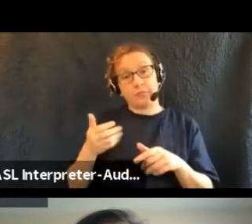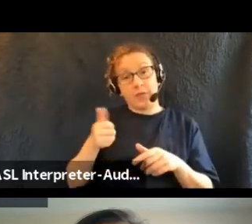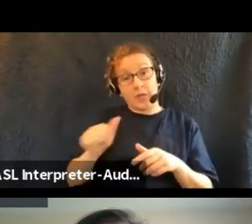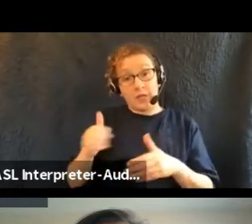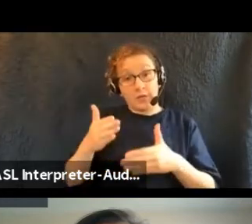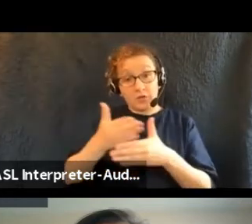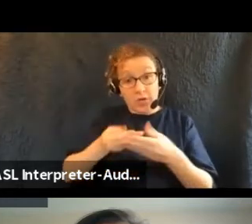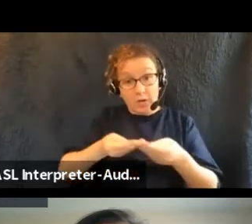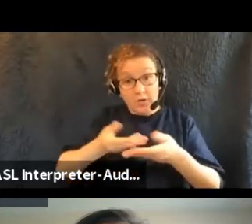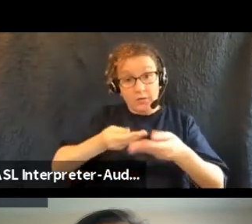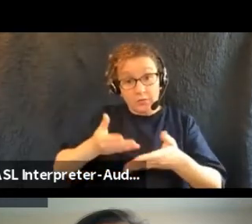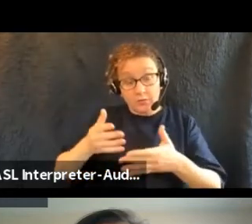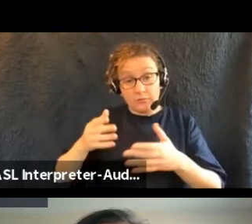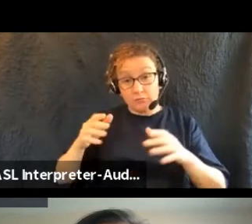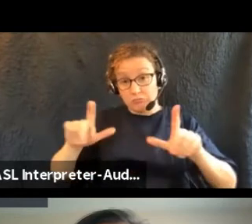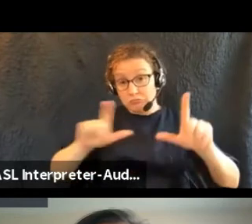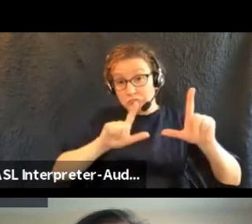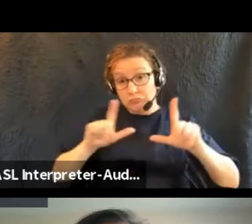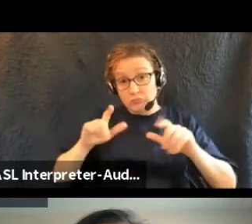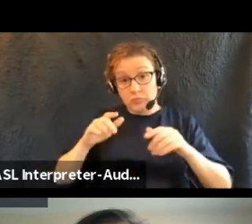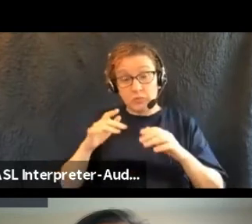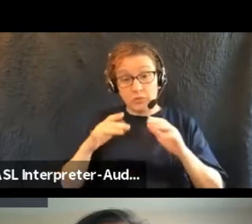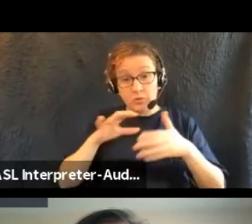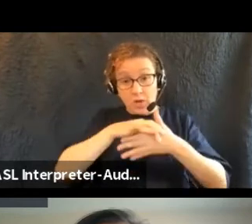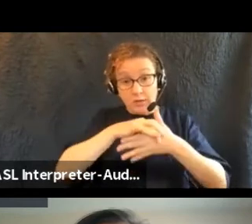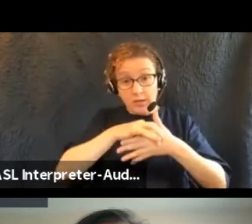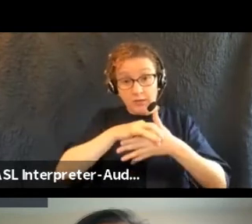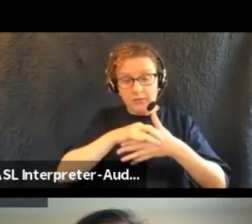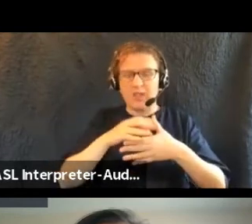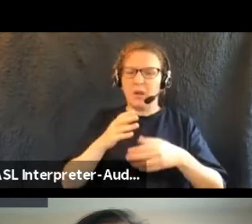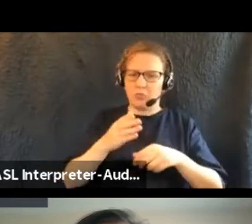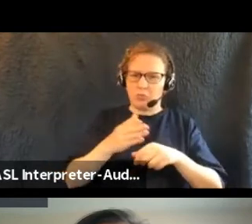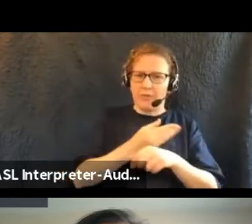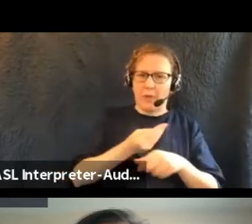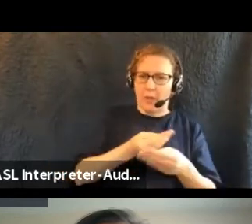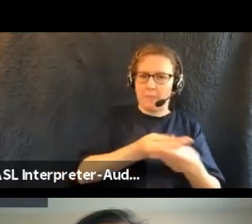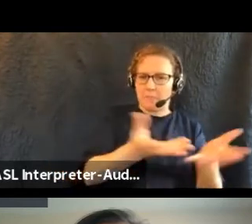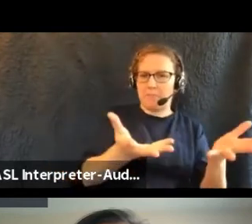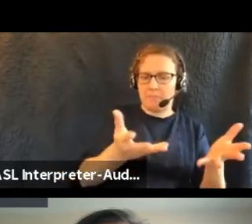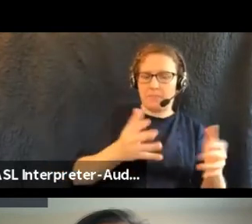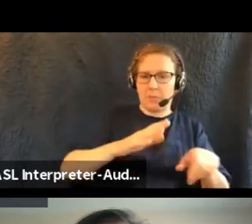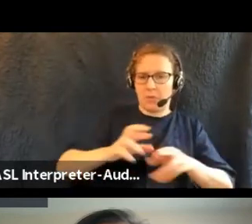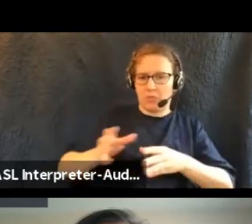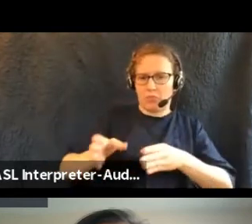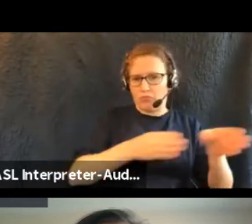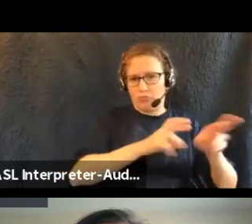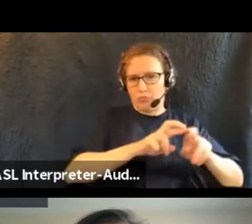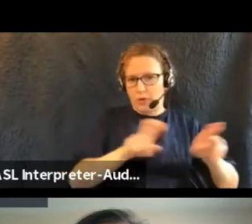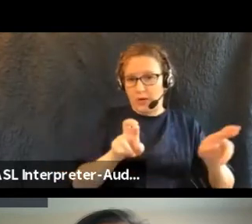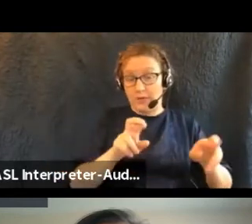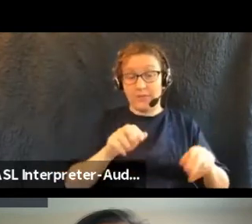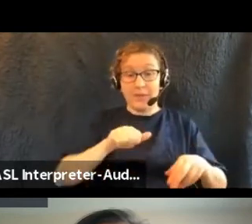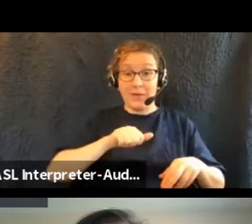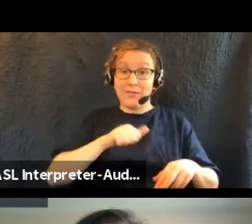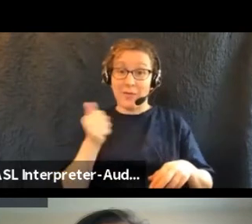The other important thing is to pause, and try to slow down.